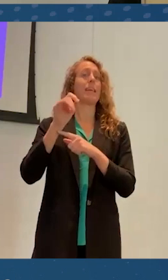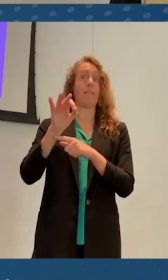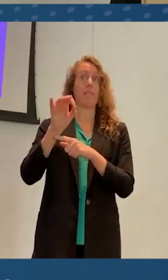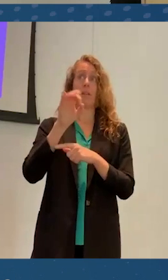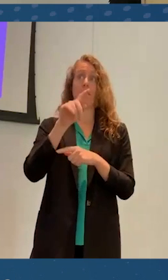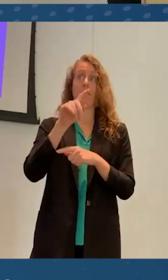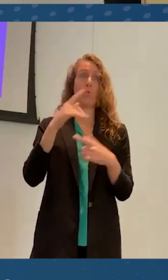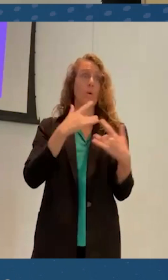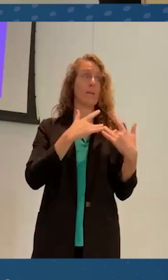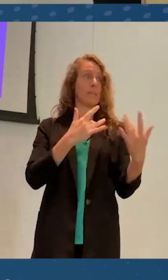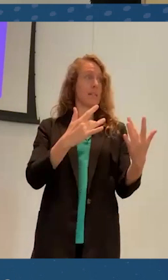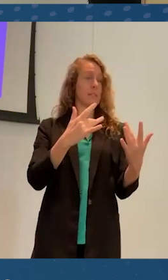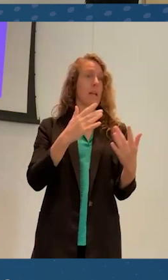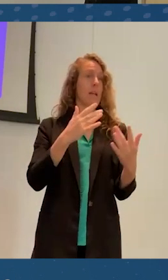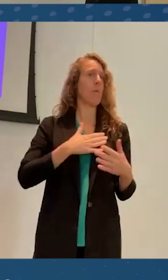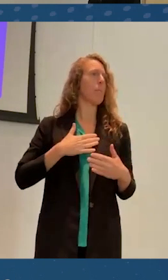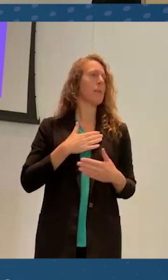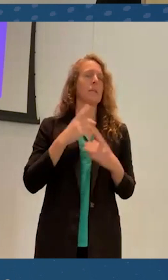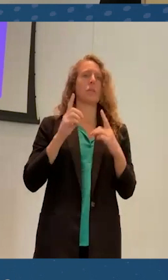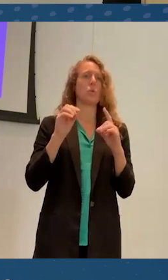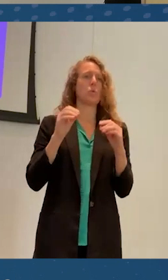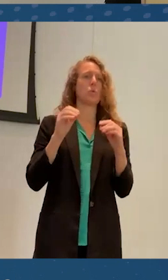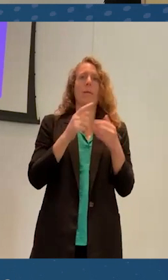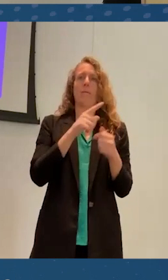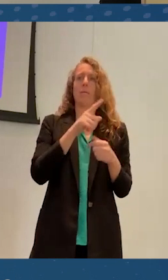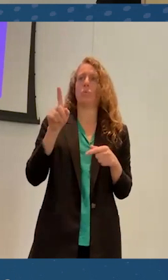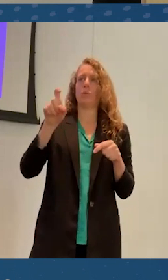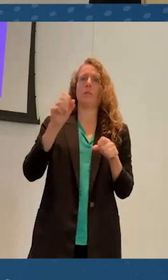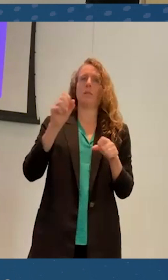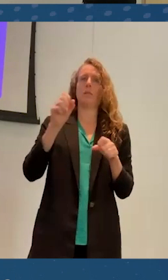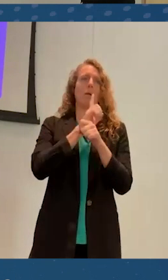please take a moment to do what you need to ensure your comfort and safety.